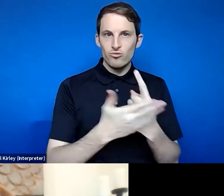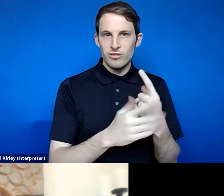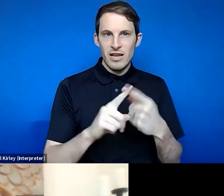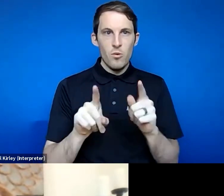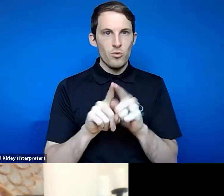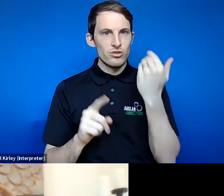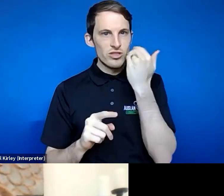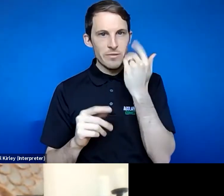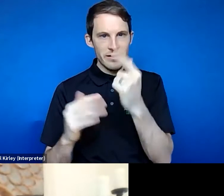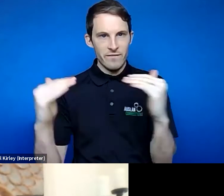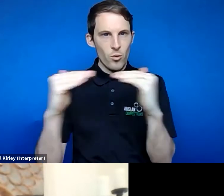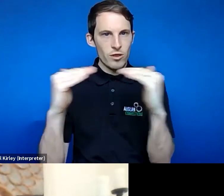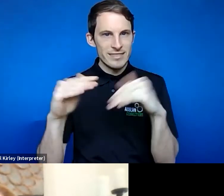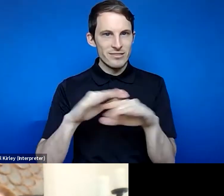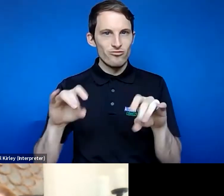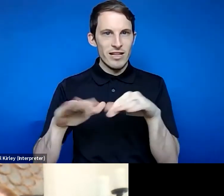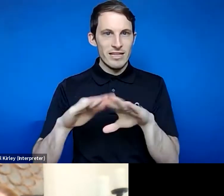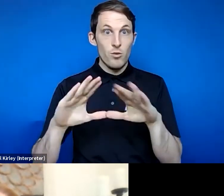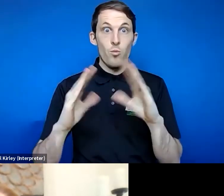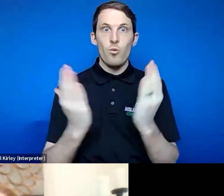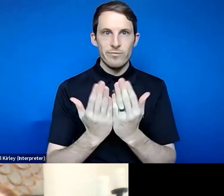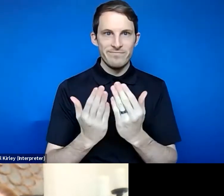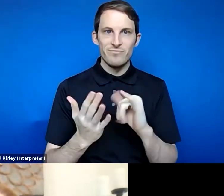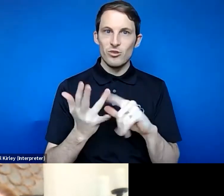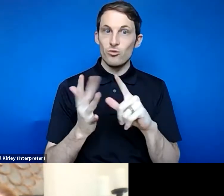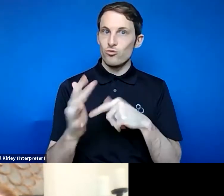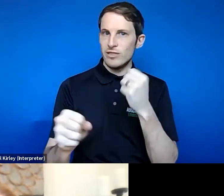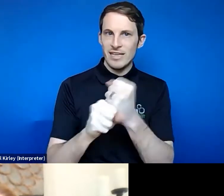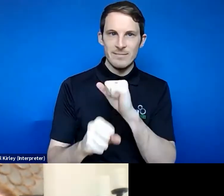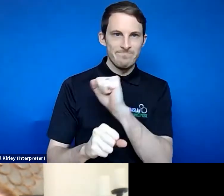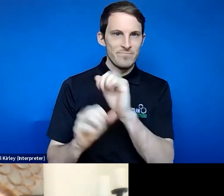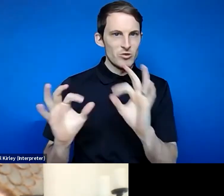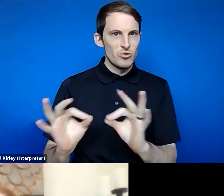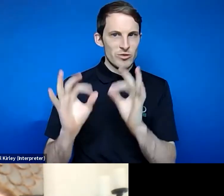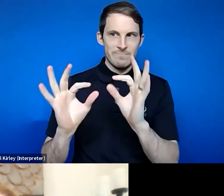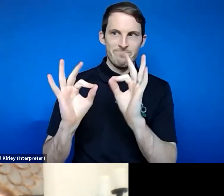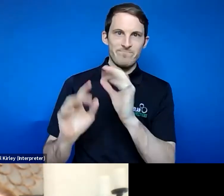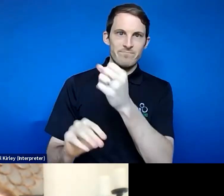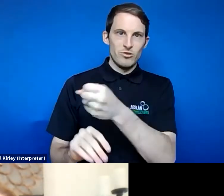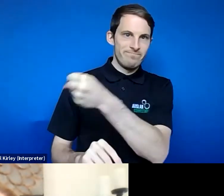of equality in Australia and the world. Julia is uniquely placed to speak to these issues.